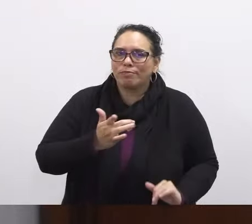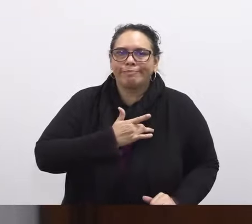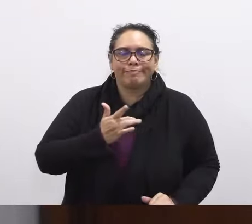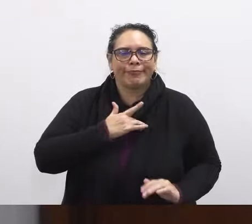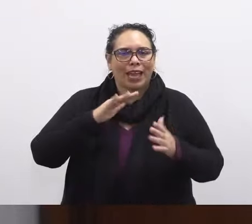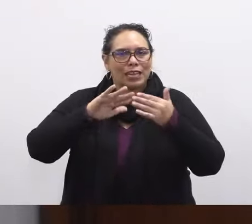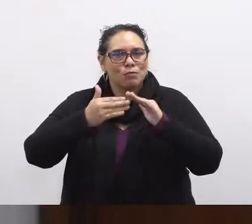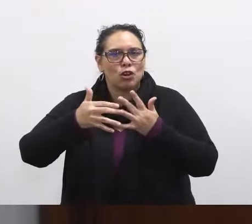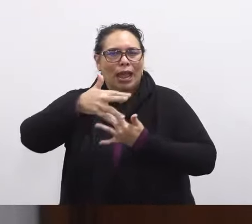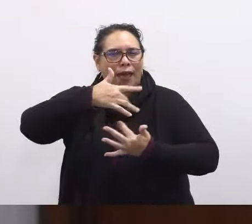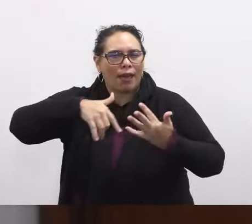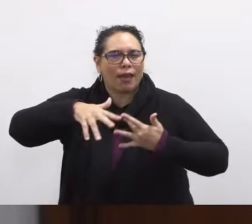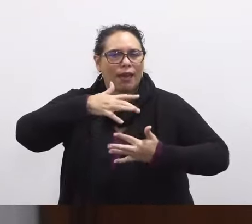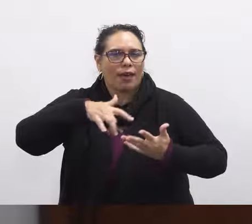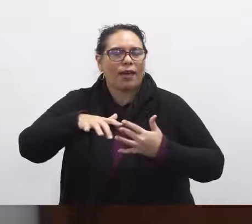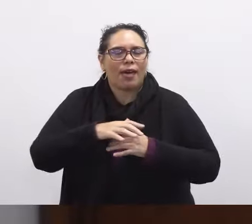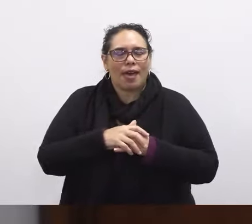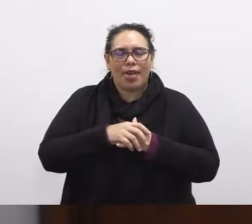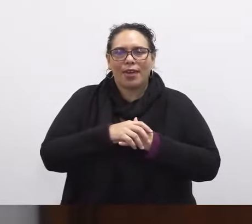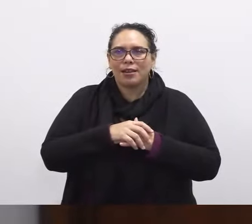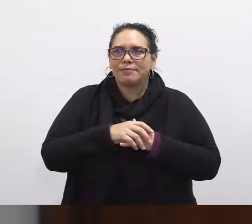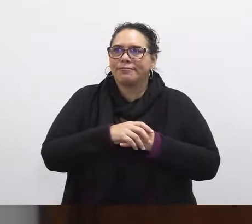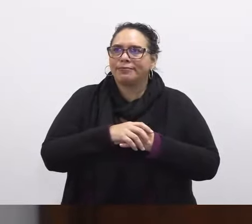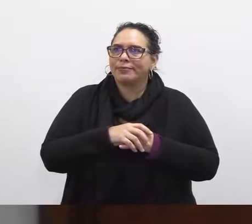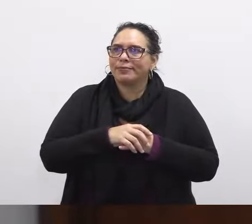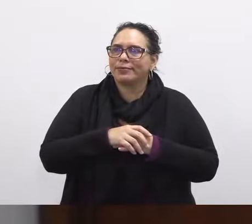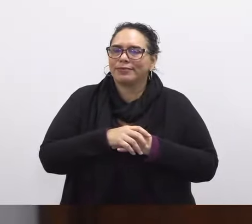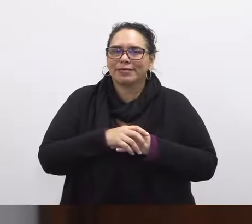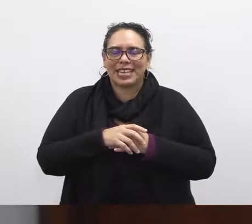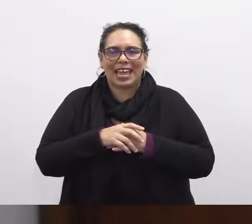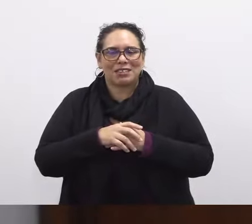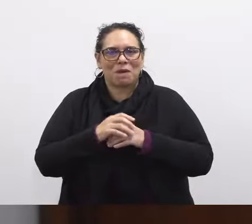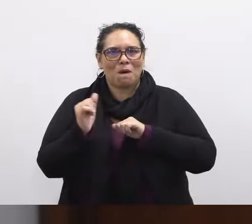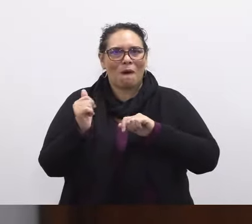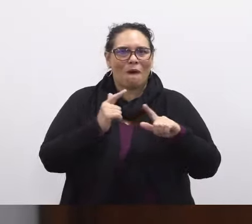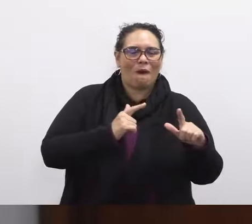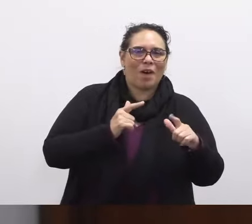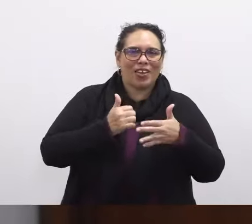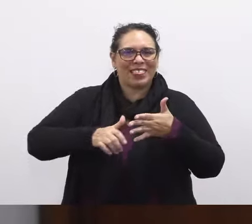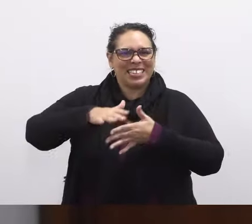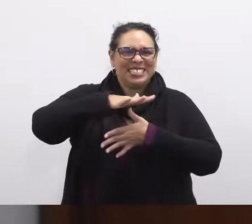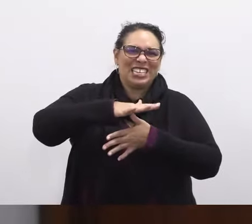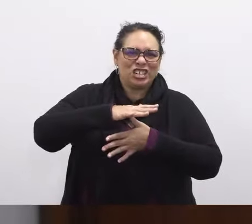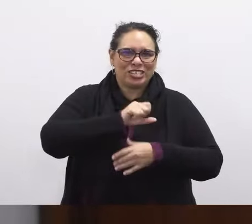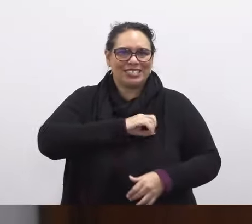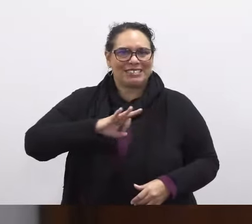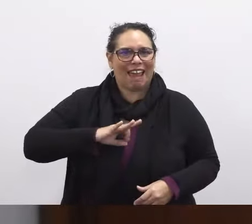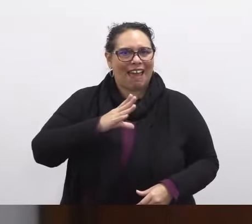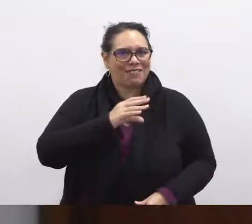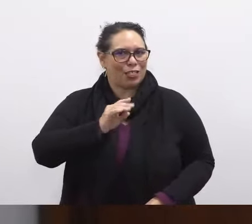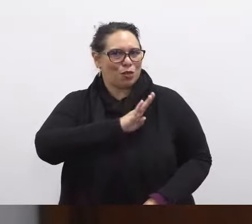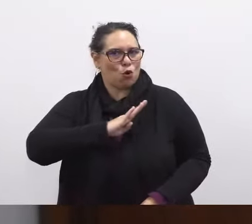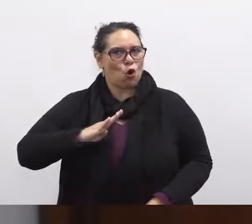and involvement and having the senior staff there as well as the board for them to show off the great things